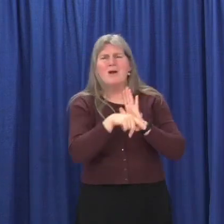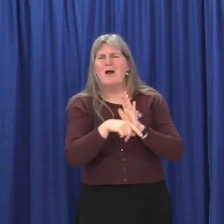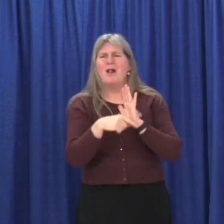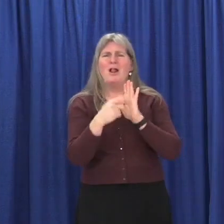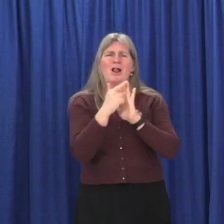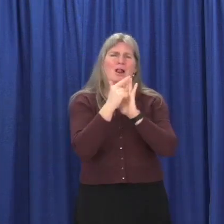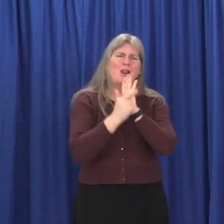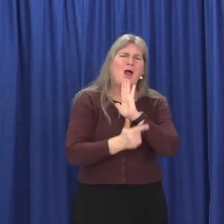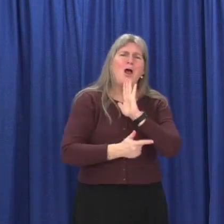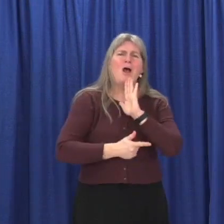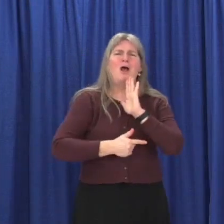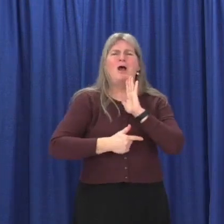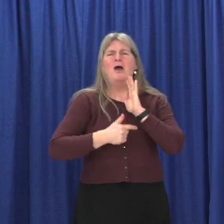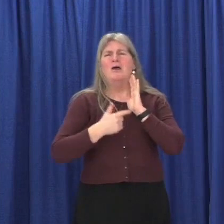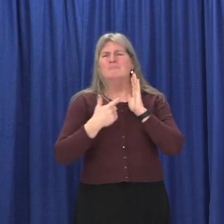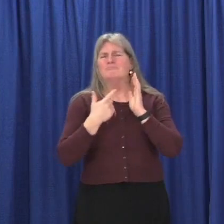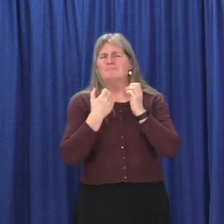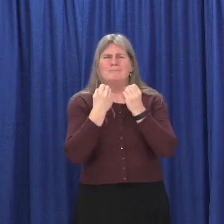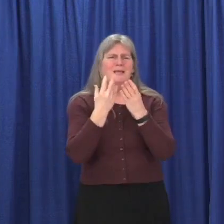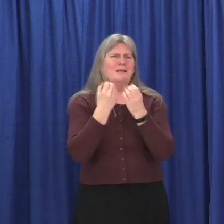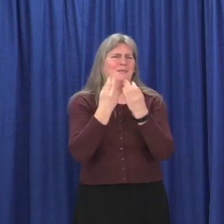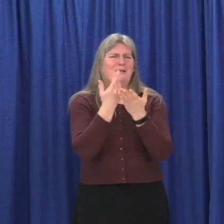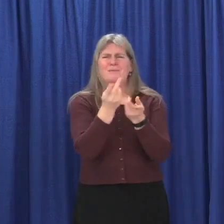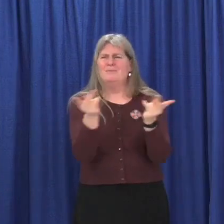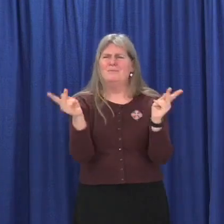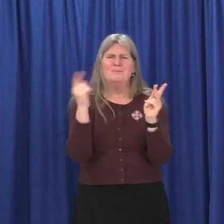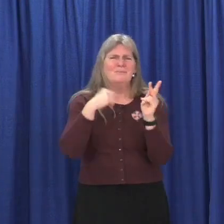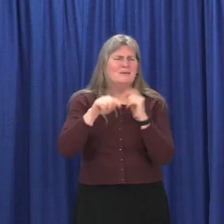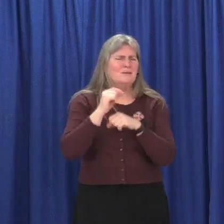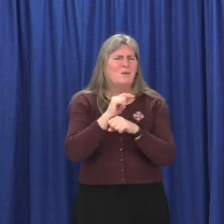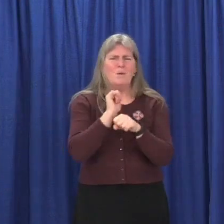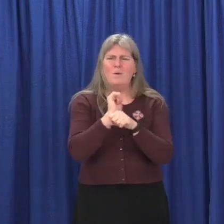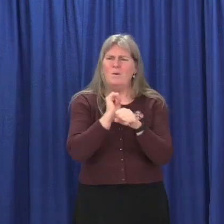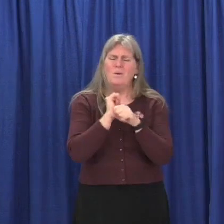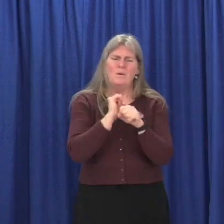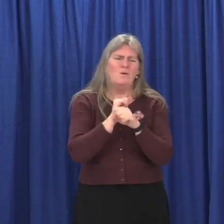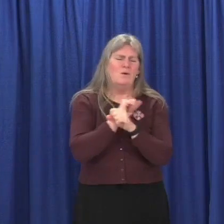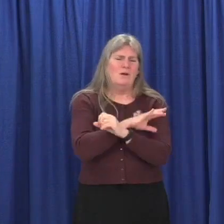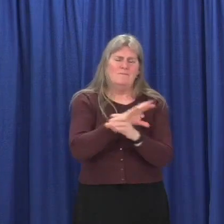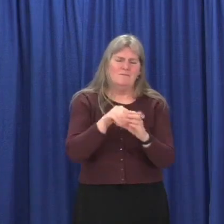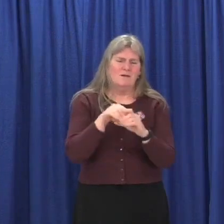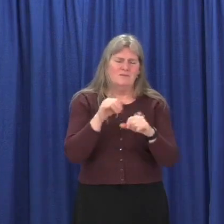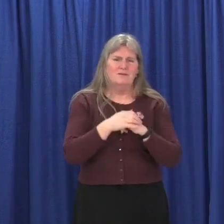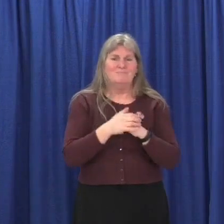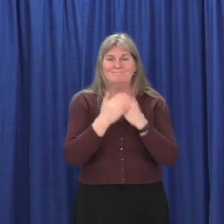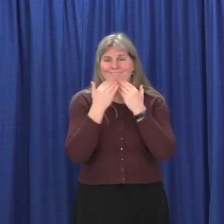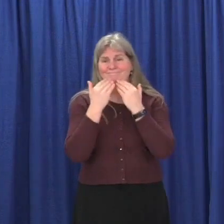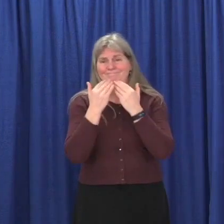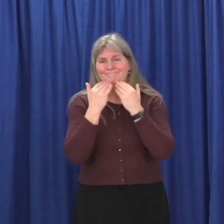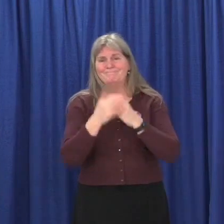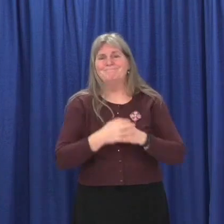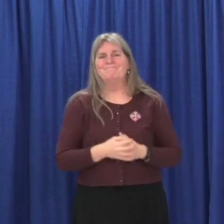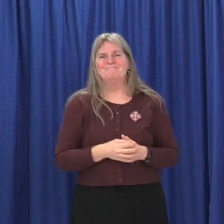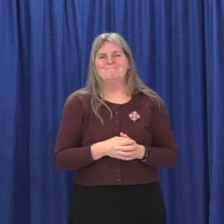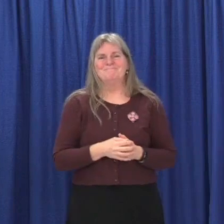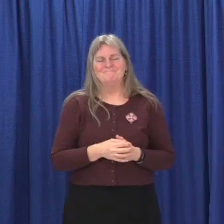and all the people who are working on the frontlines. Thank you so much, [speaking Indigenous language],